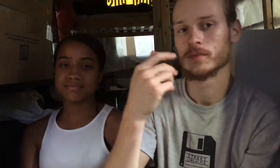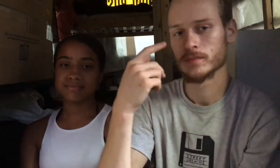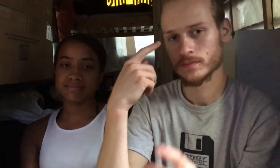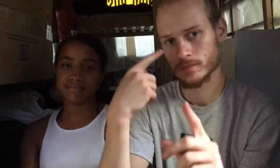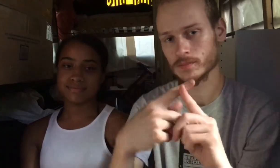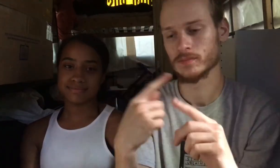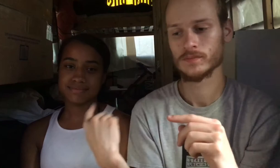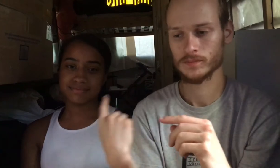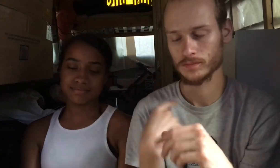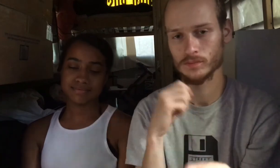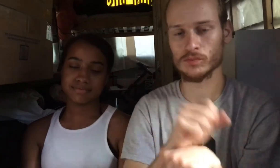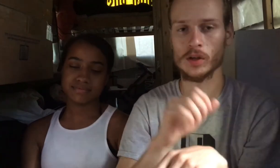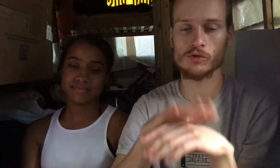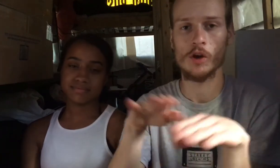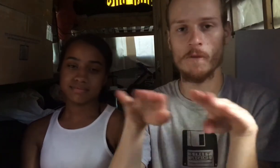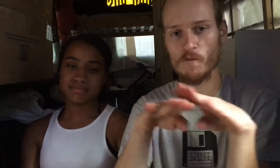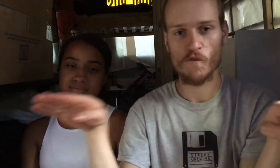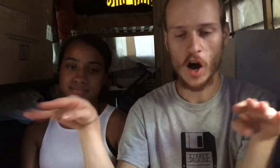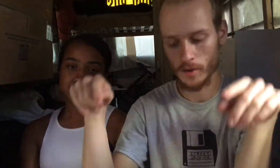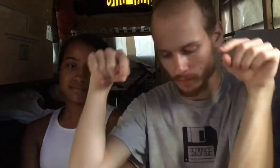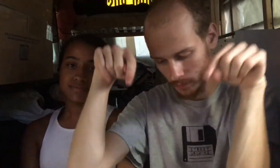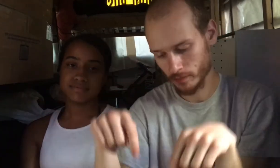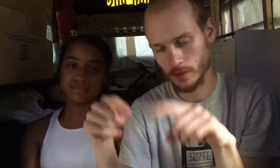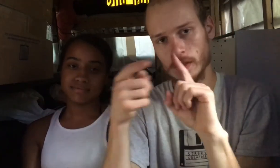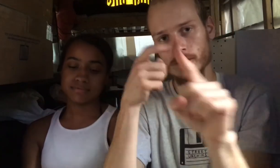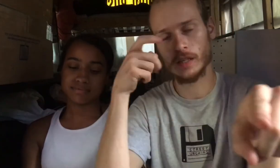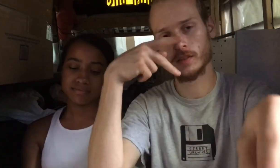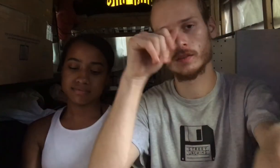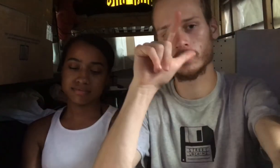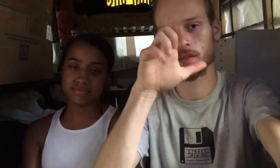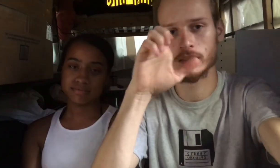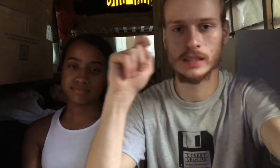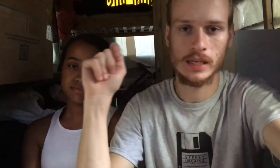and plus we work on flooring here wood from pallet